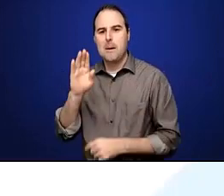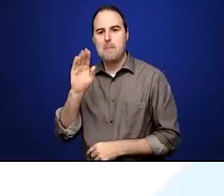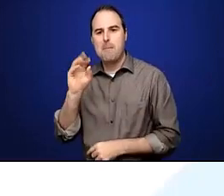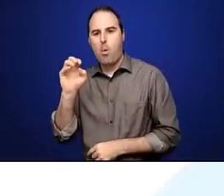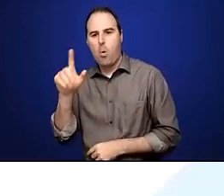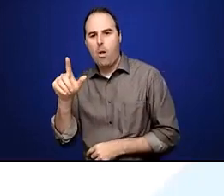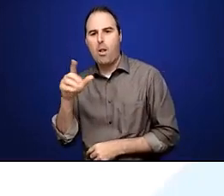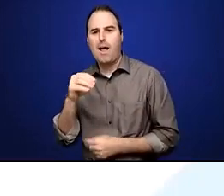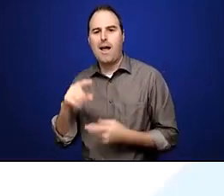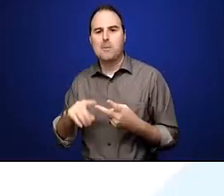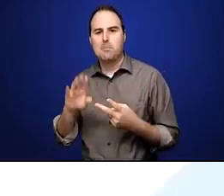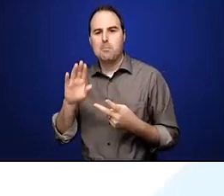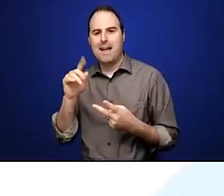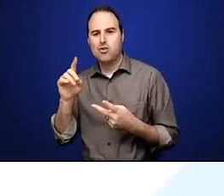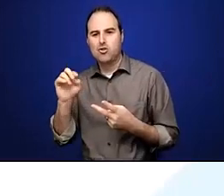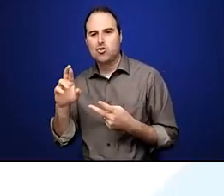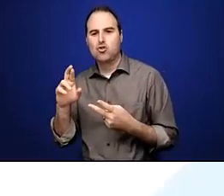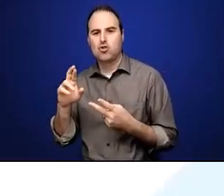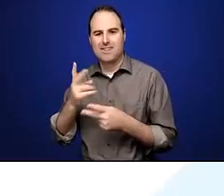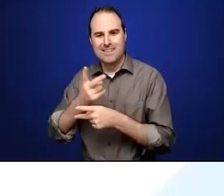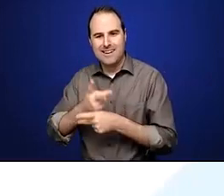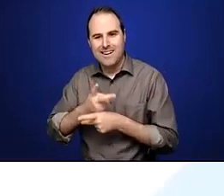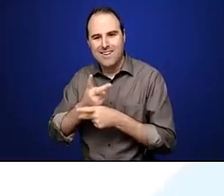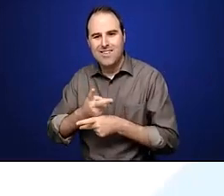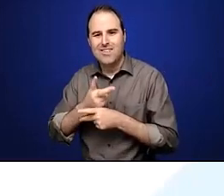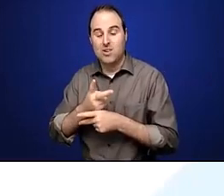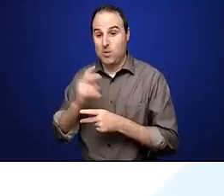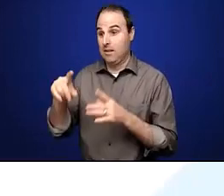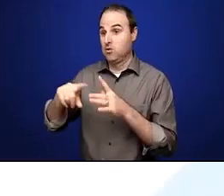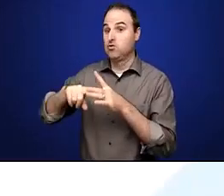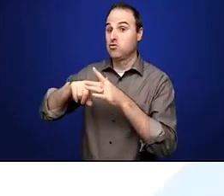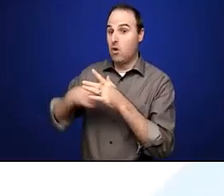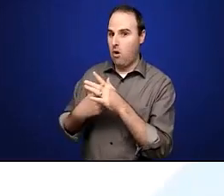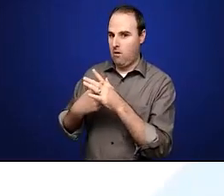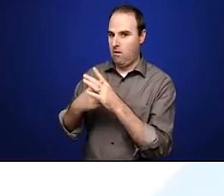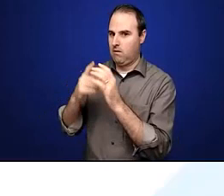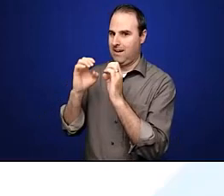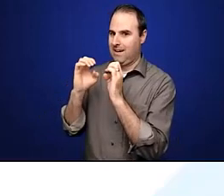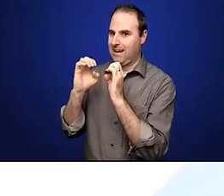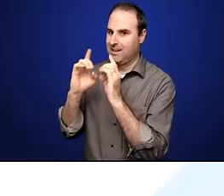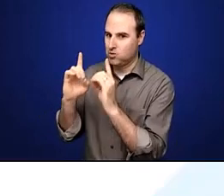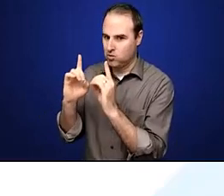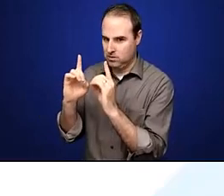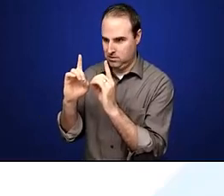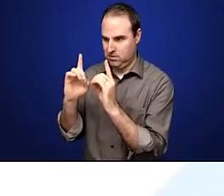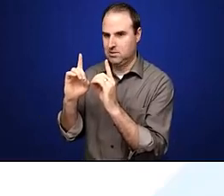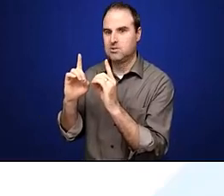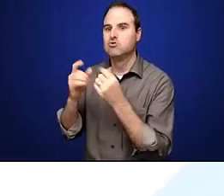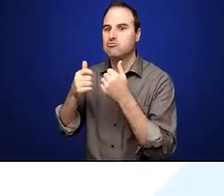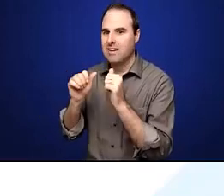And so that was just the start of these education that we were trying to bring towards the interior.